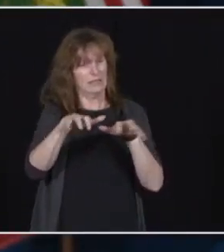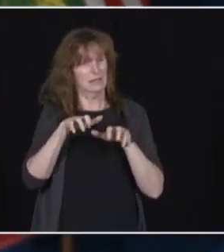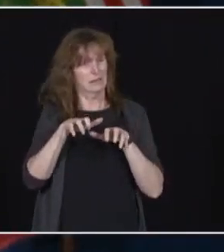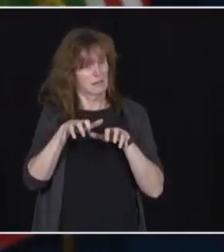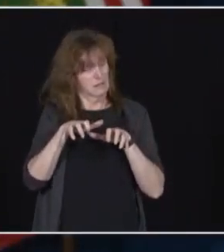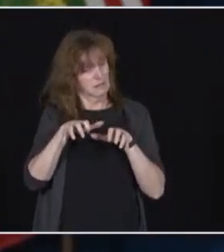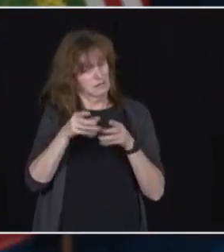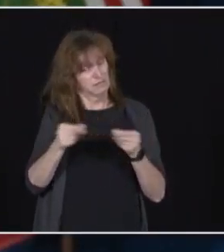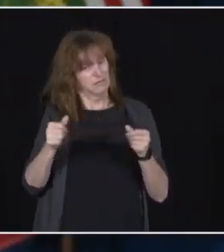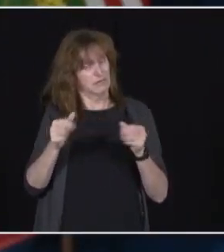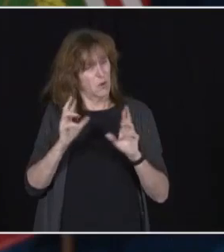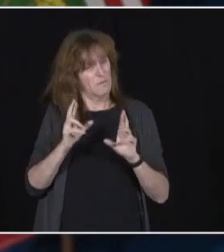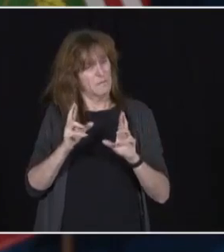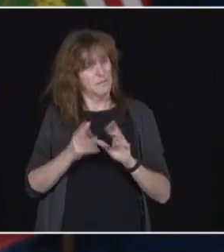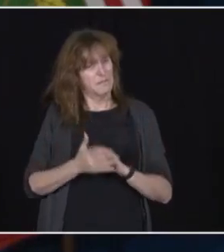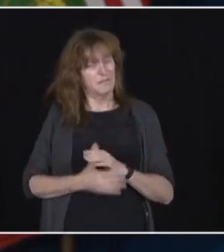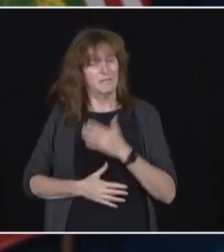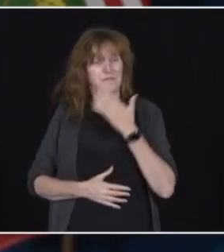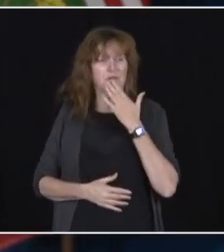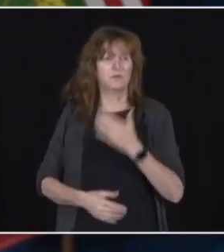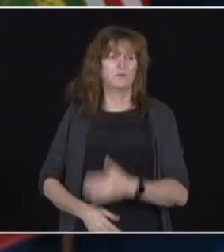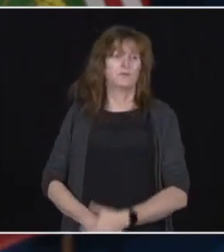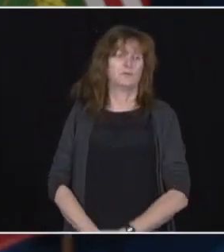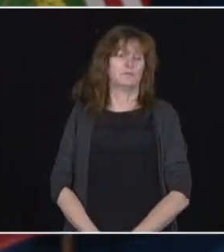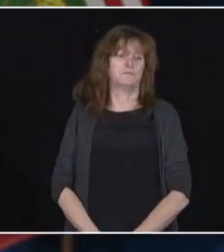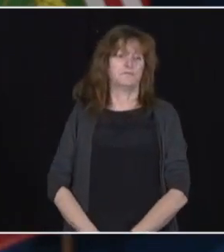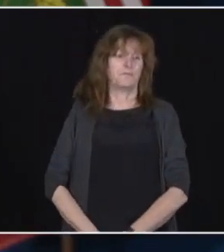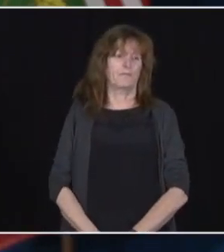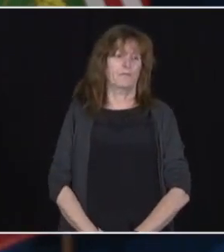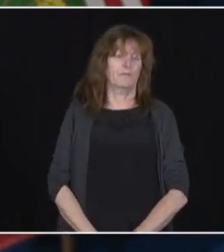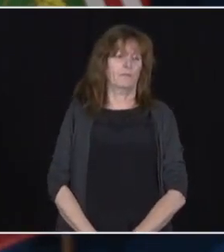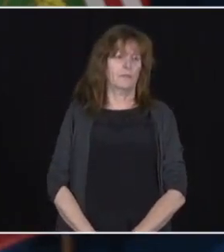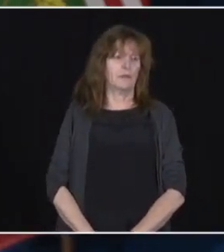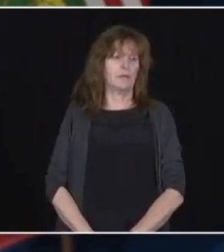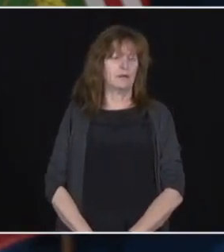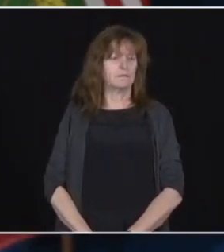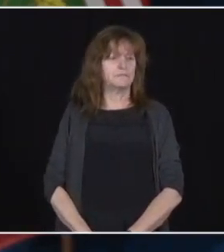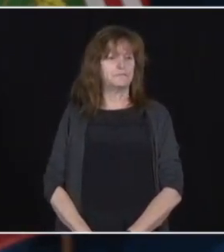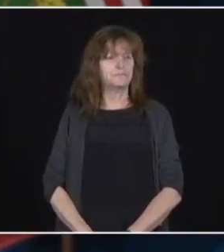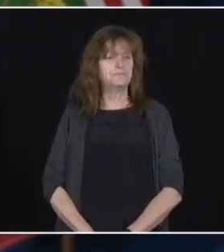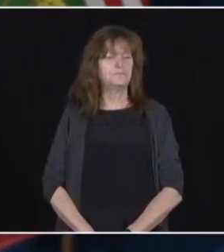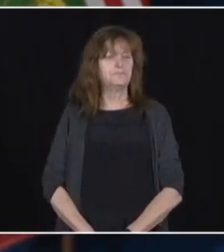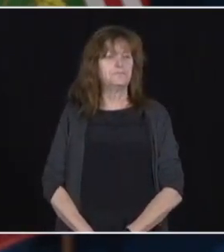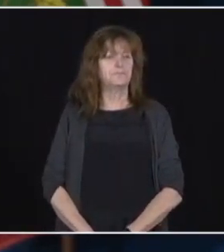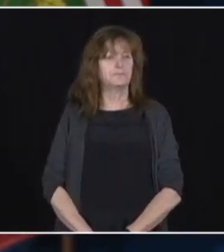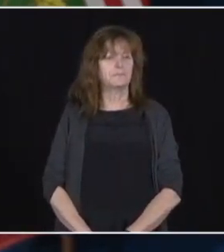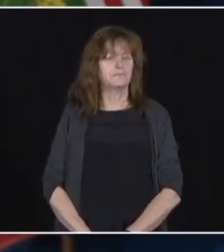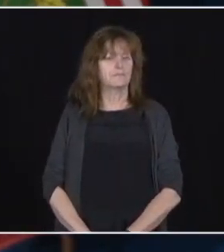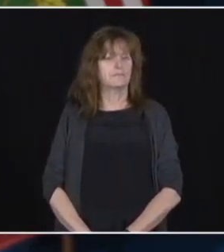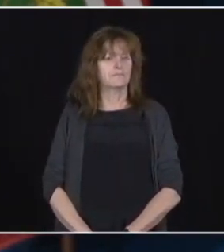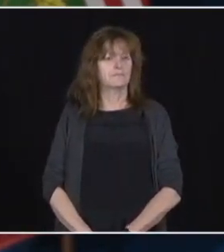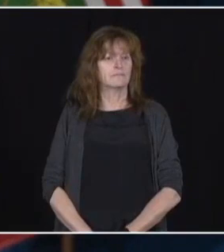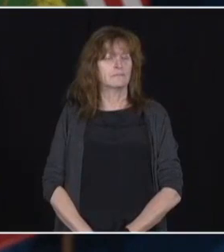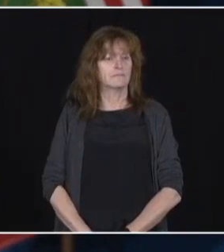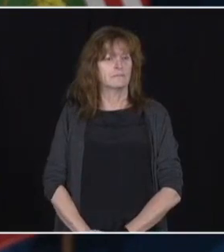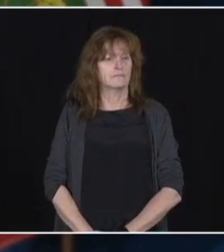If something prompted you, you'll probably make a mental note. So this is going to help people make mental notes and do a better job at their part of case